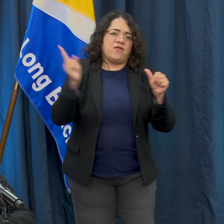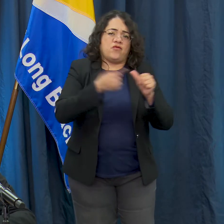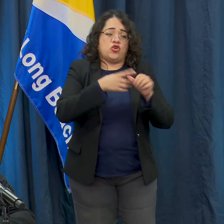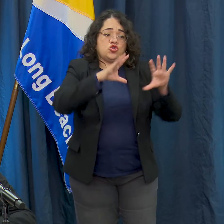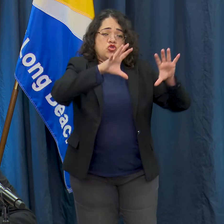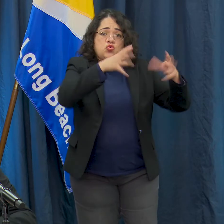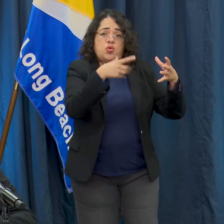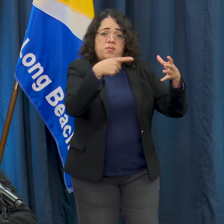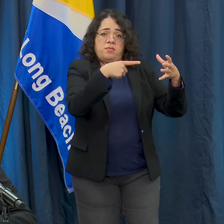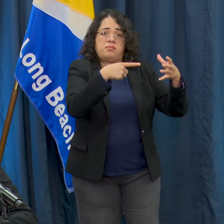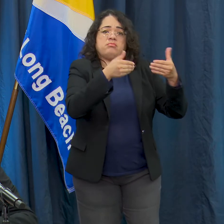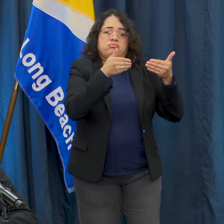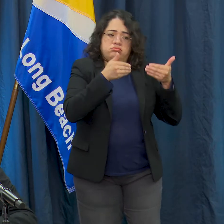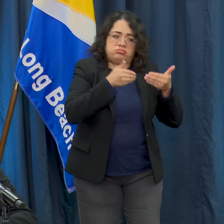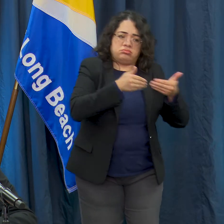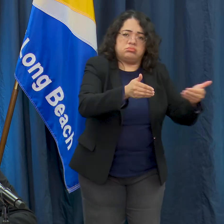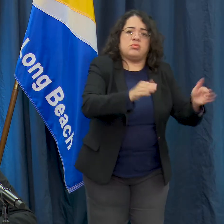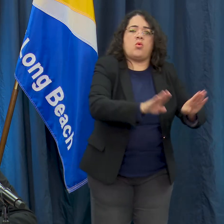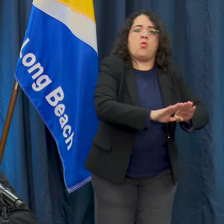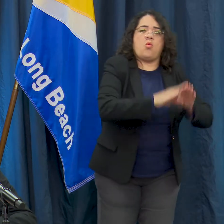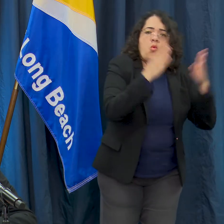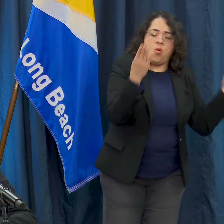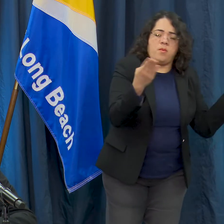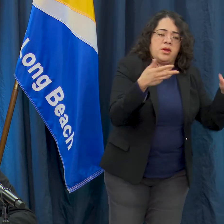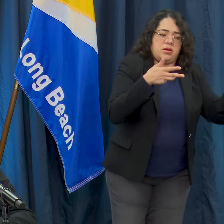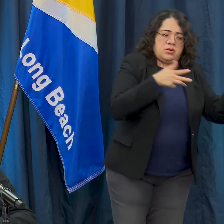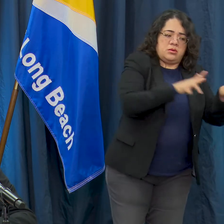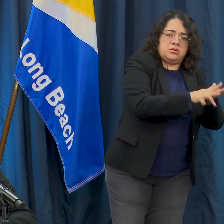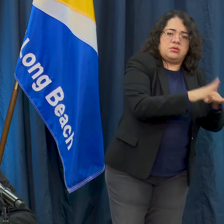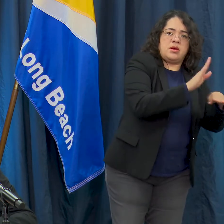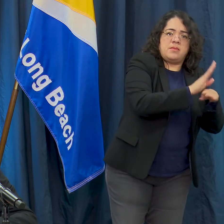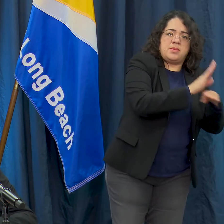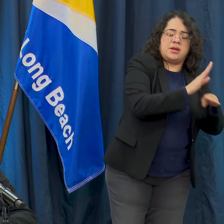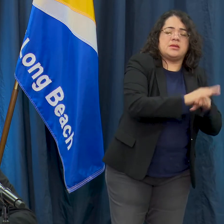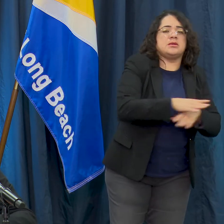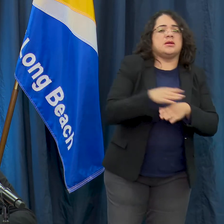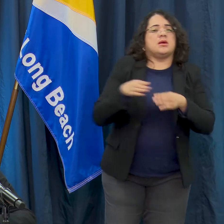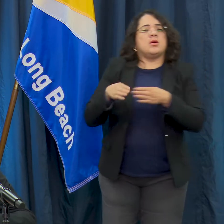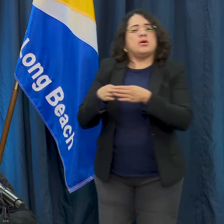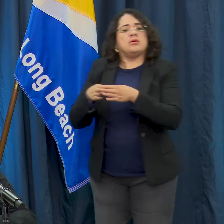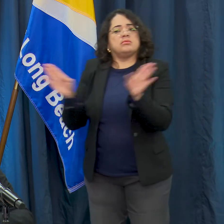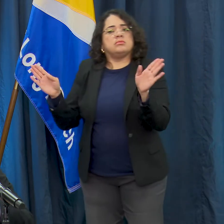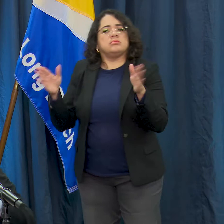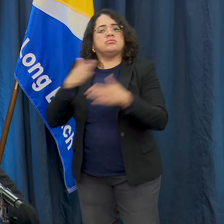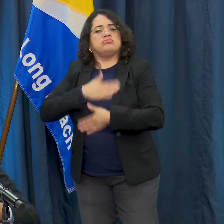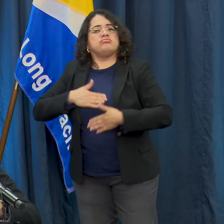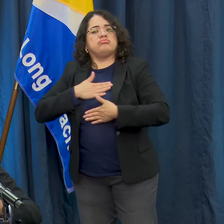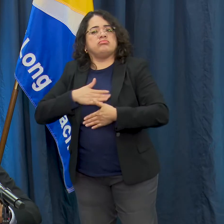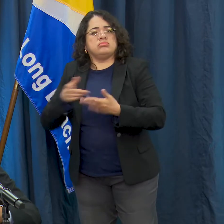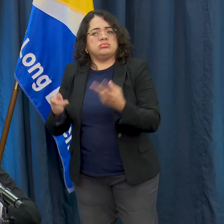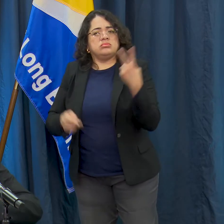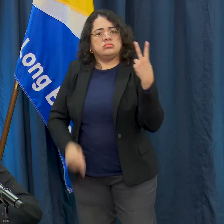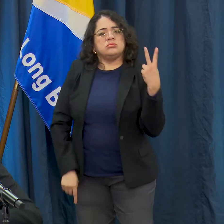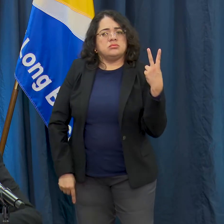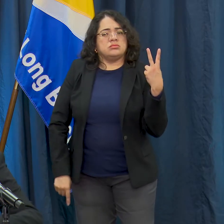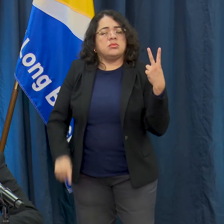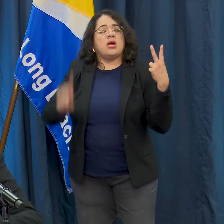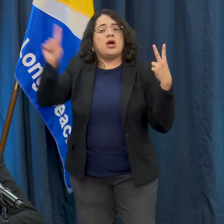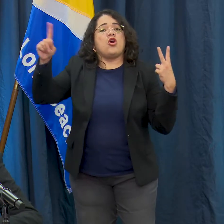curbside and the recreation and I imagine and I expect like we're doing that the Governor and the state are gonna now look at the statewide